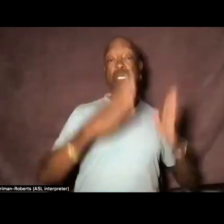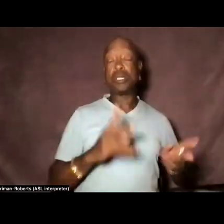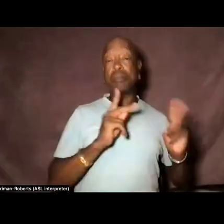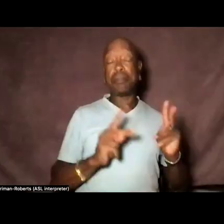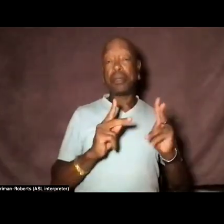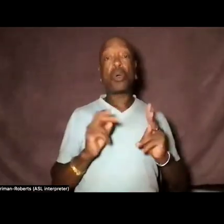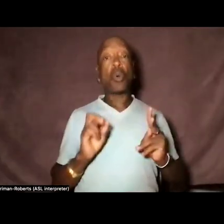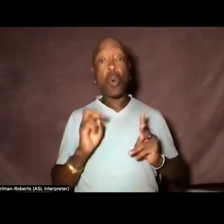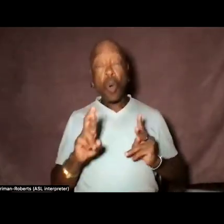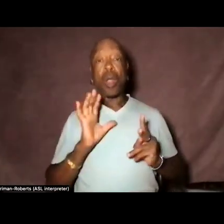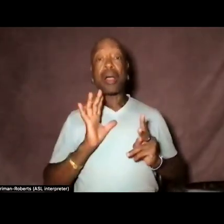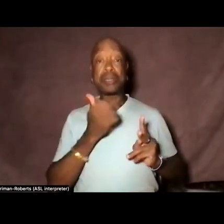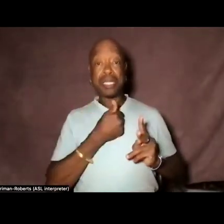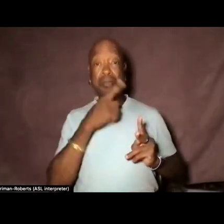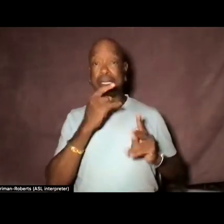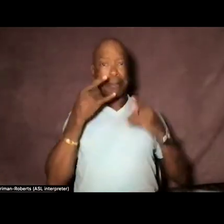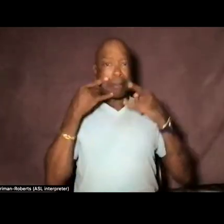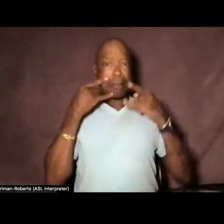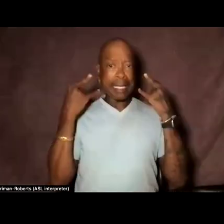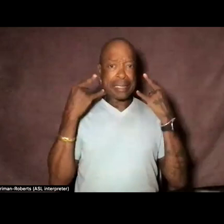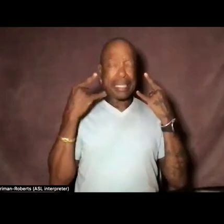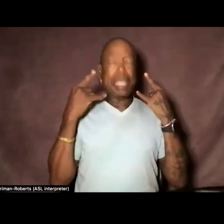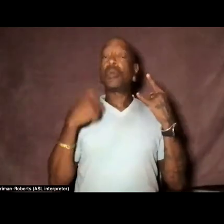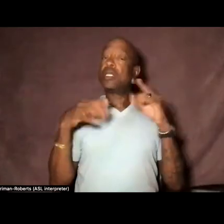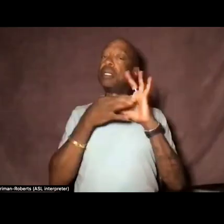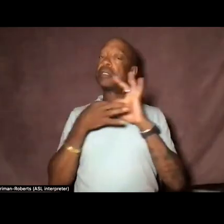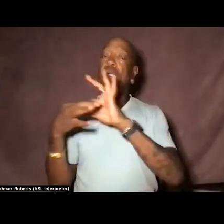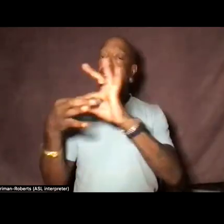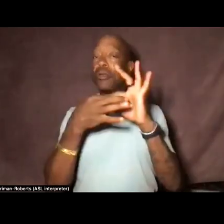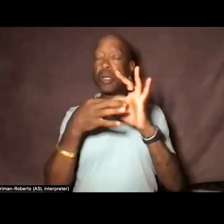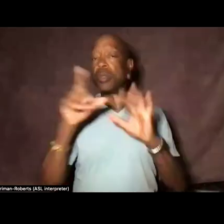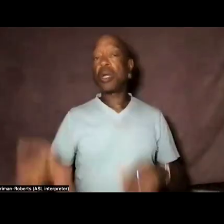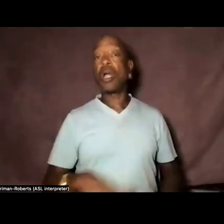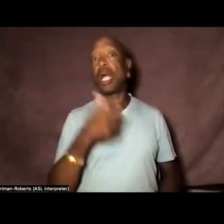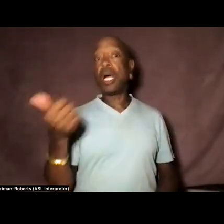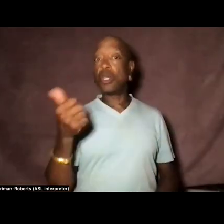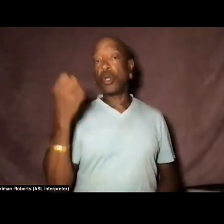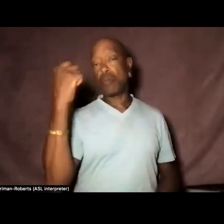ourselves by masking we need to be in solidarity with all other movements and we know that amidst